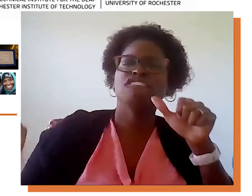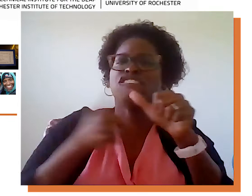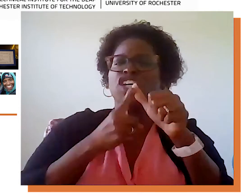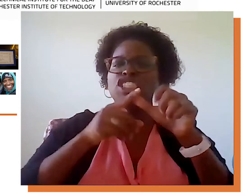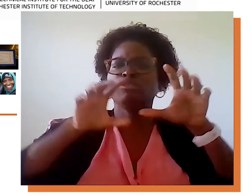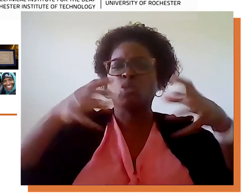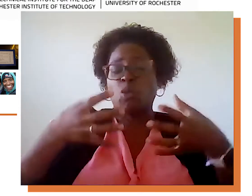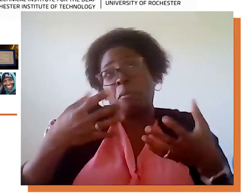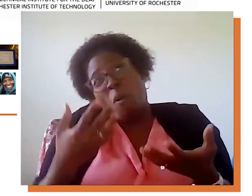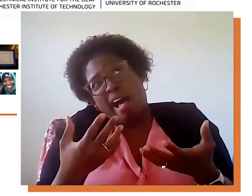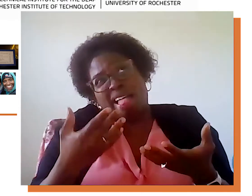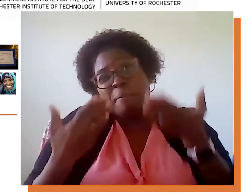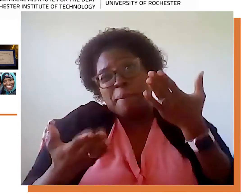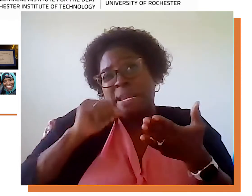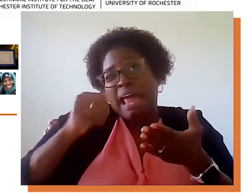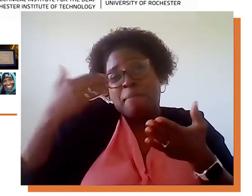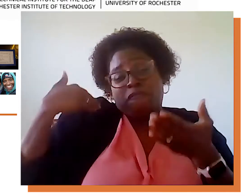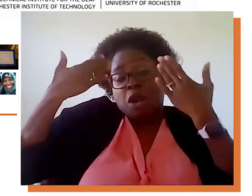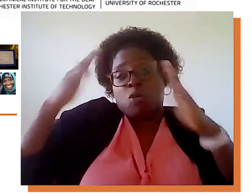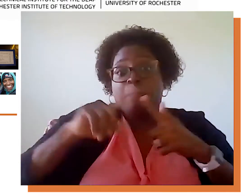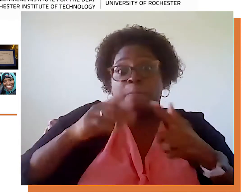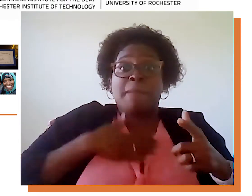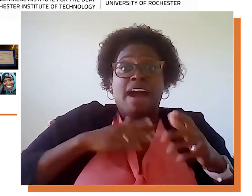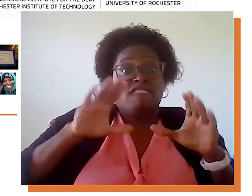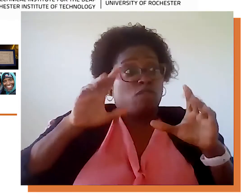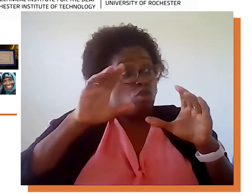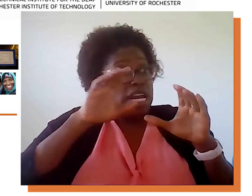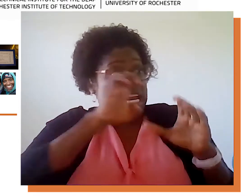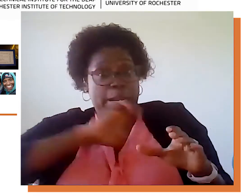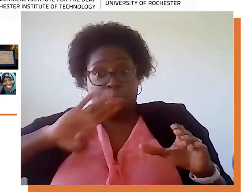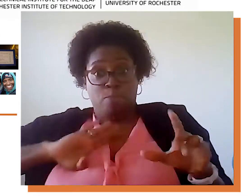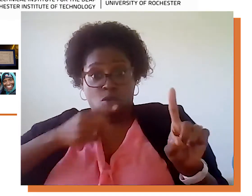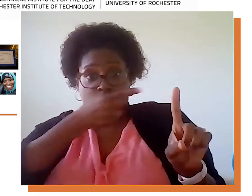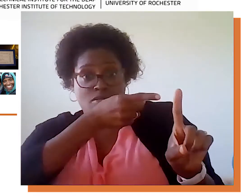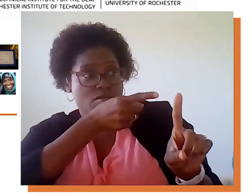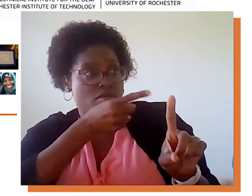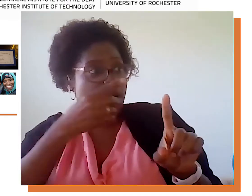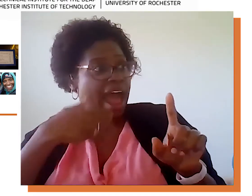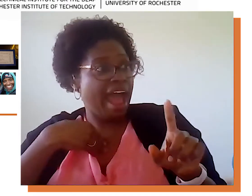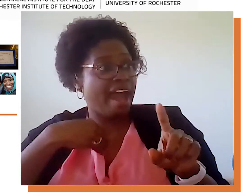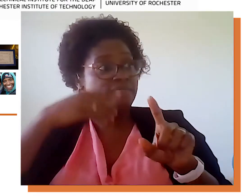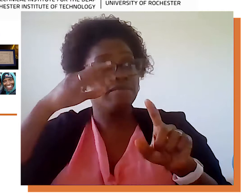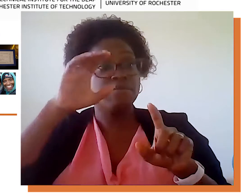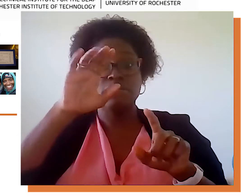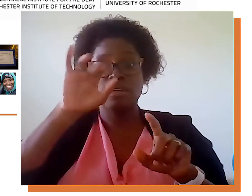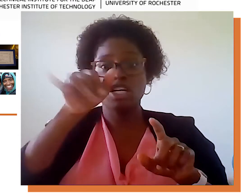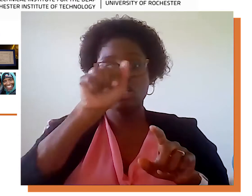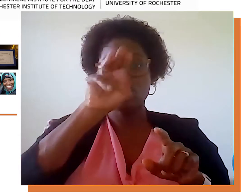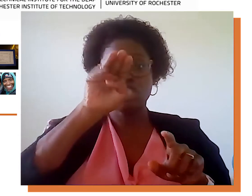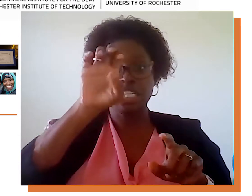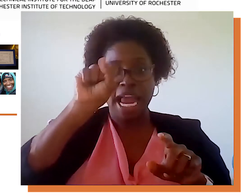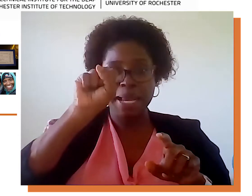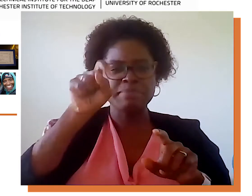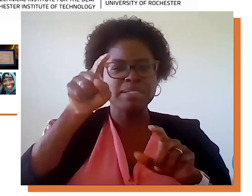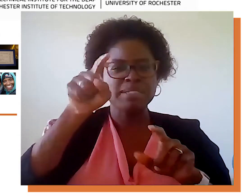and that was probably the first group, in my experience anyway, that had a diverse e-board.